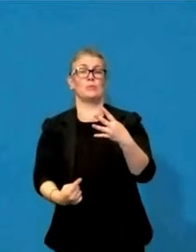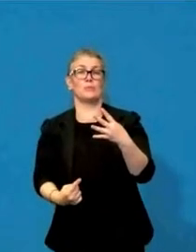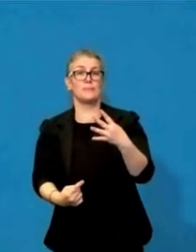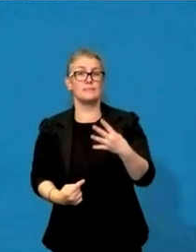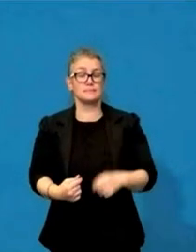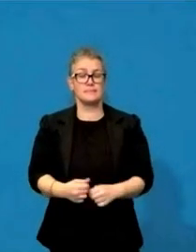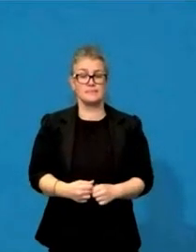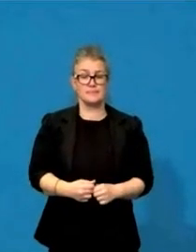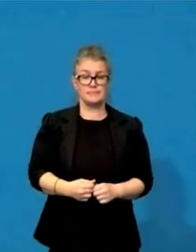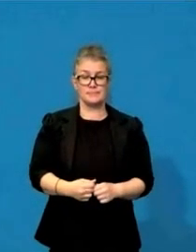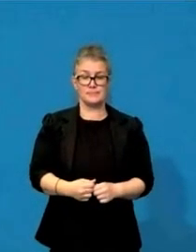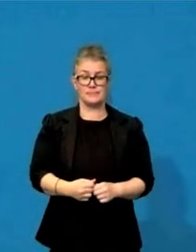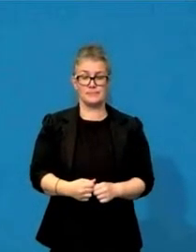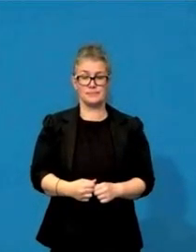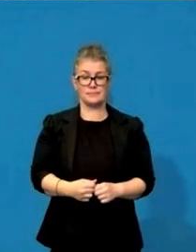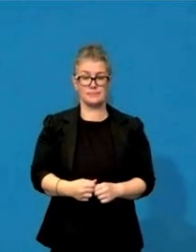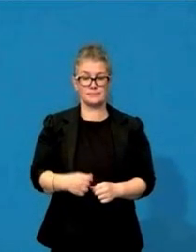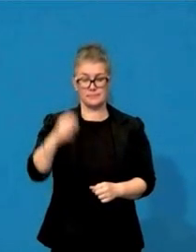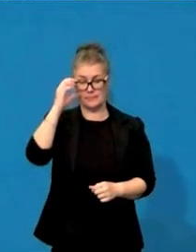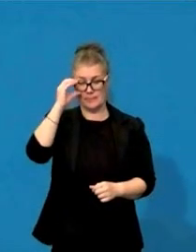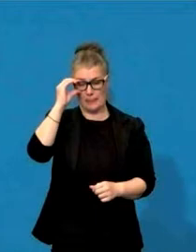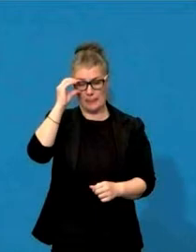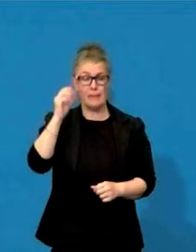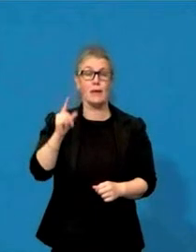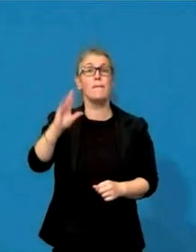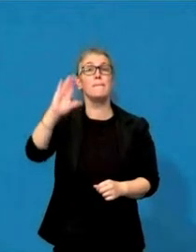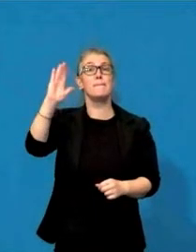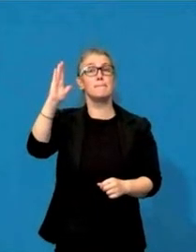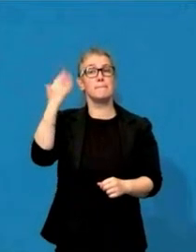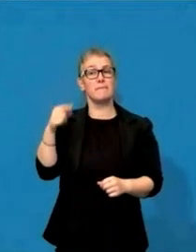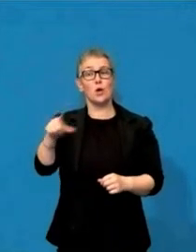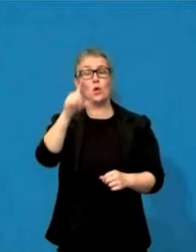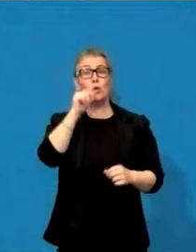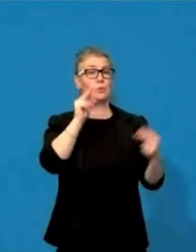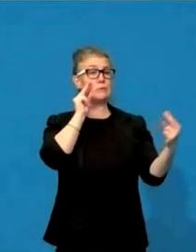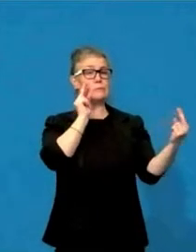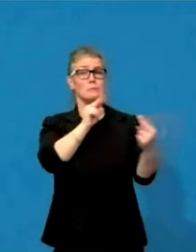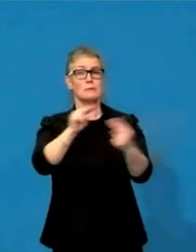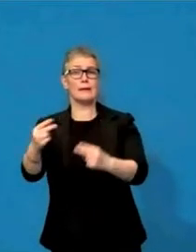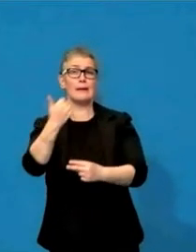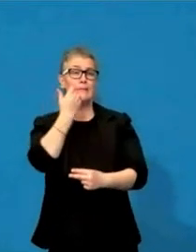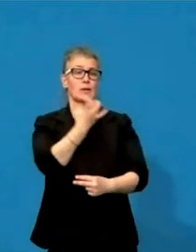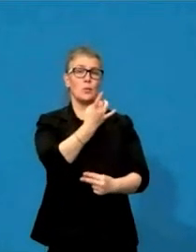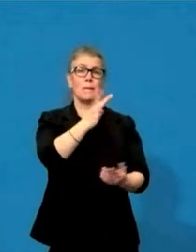And she used to get to see them once a month, but at the moment it's gotten a bit